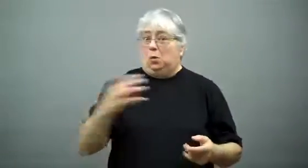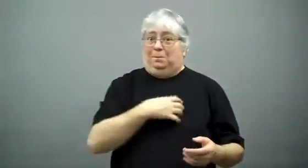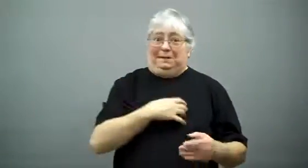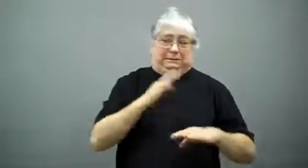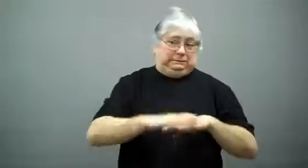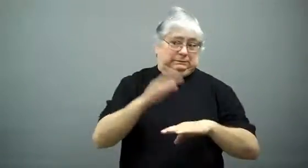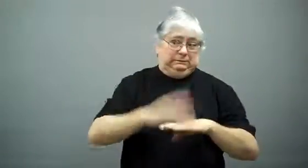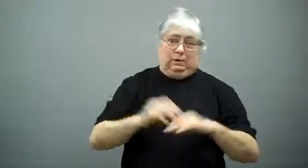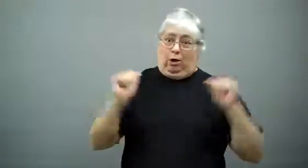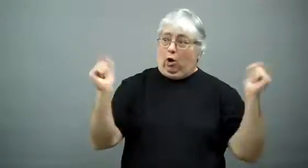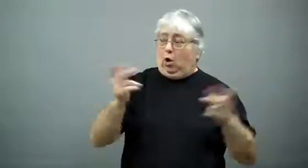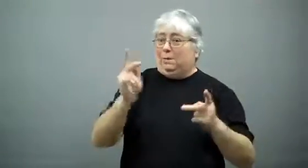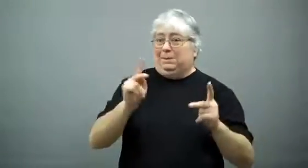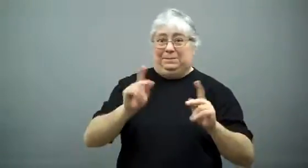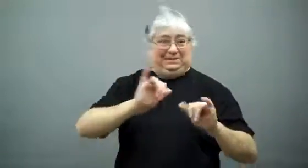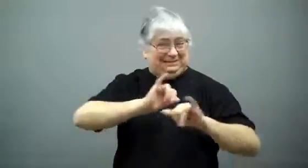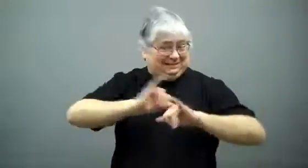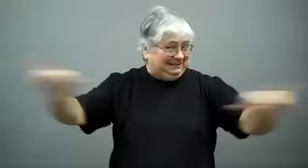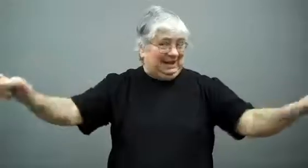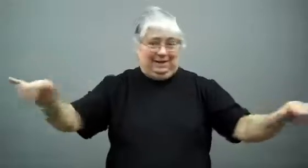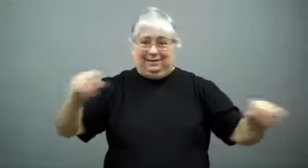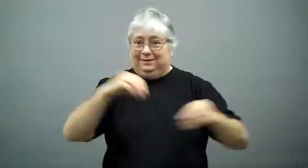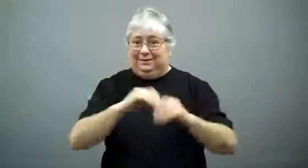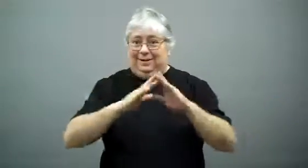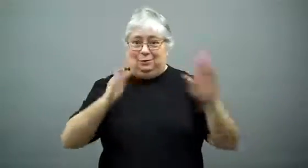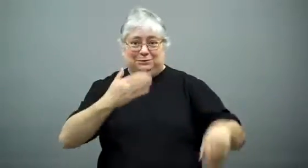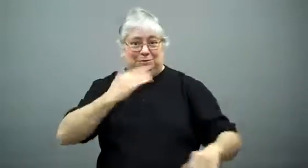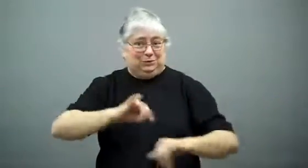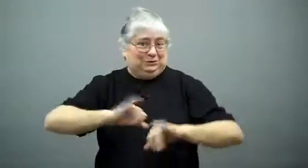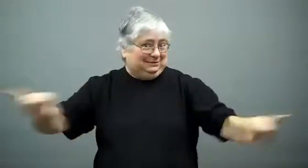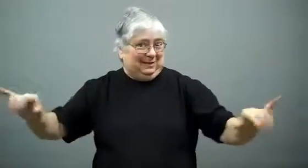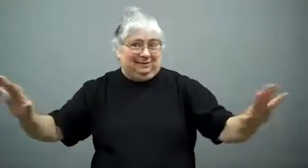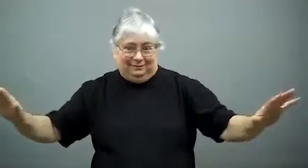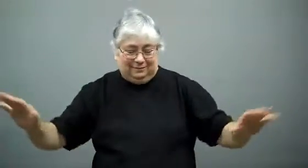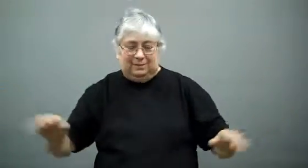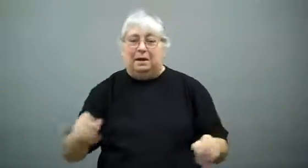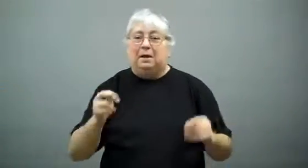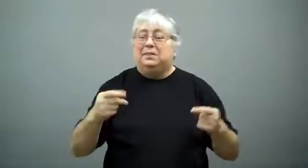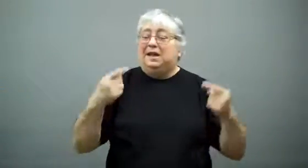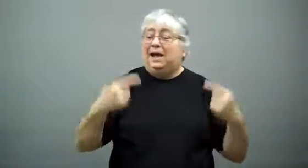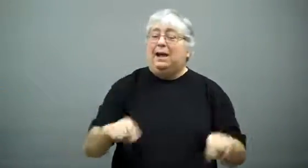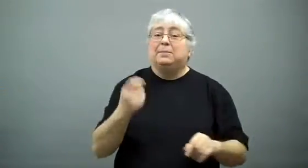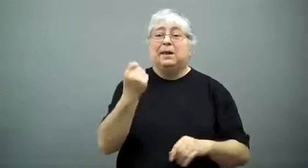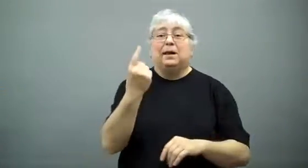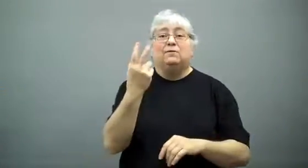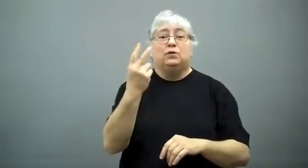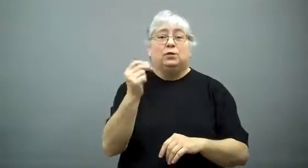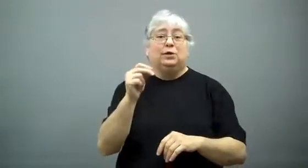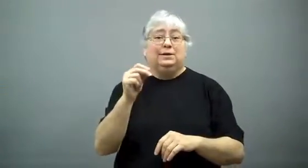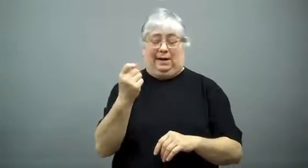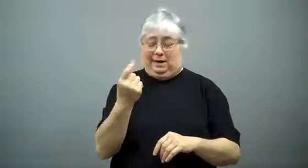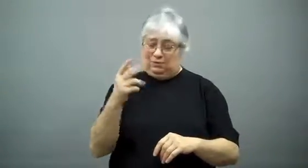People in the area were warned to shelter in place.